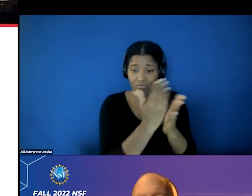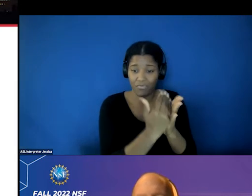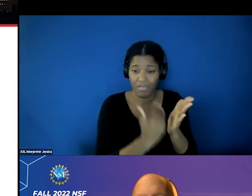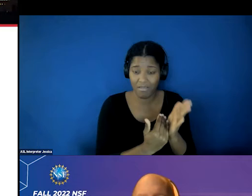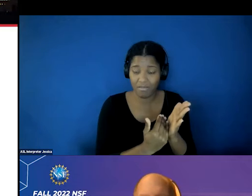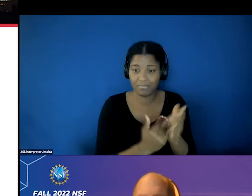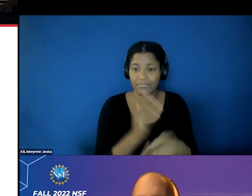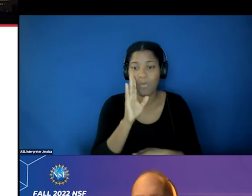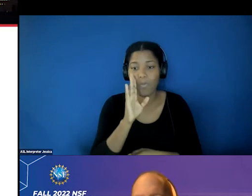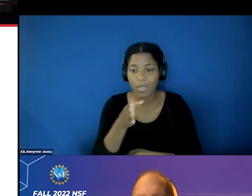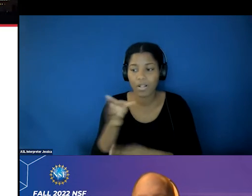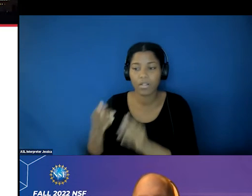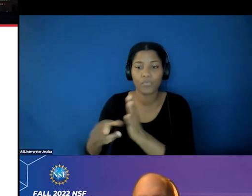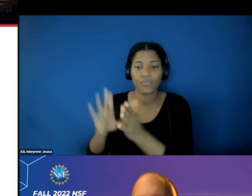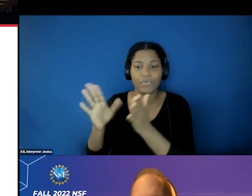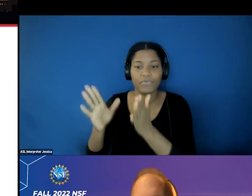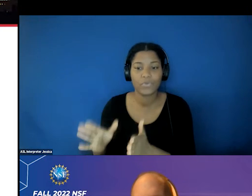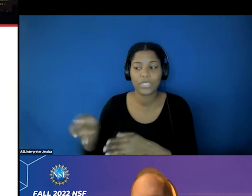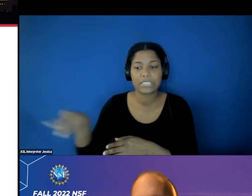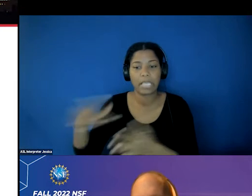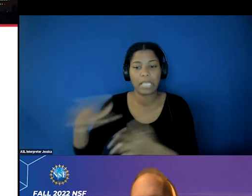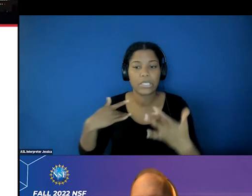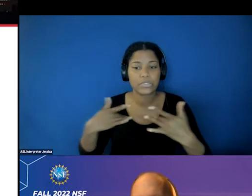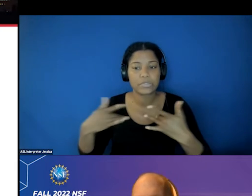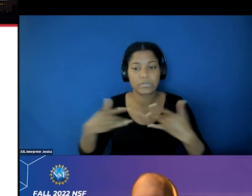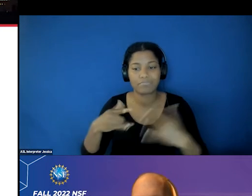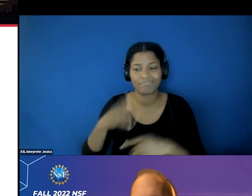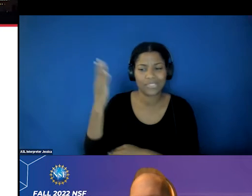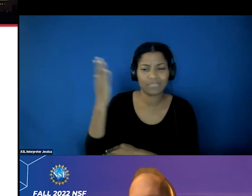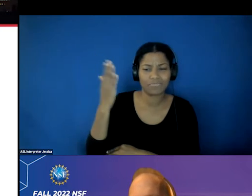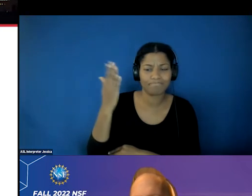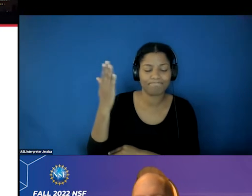Will the reviewers be concerned that the concerned research isn't,